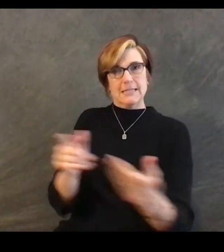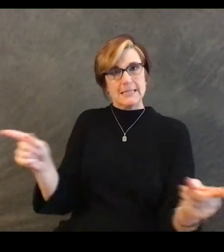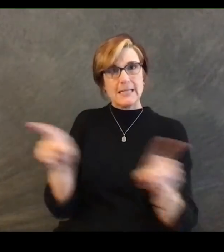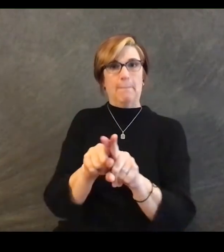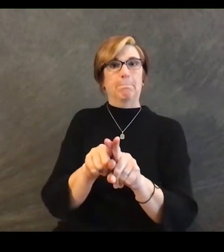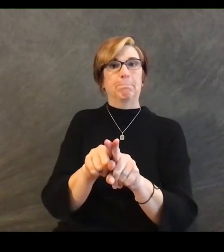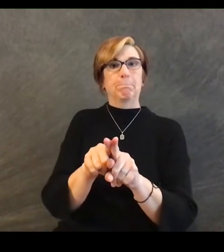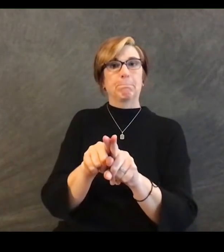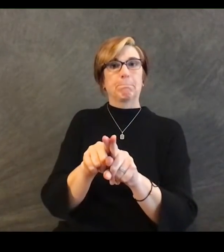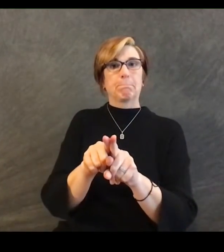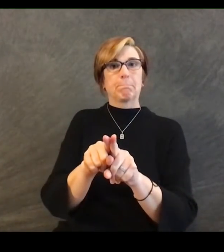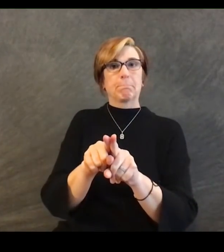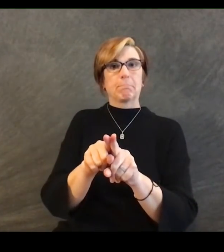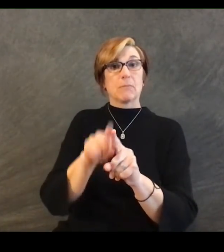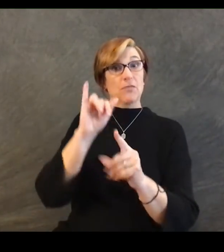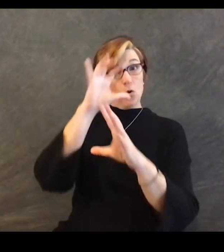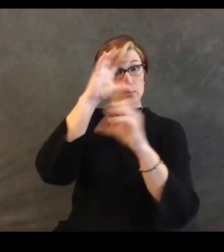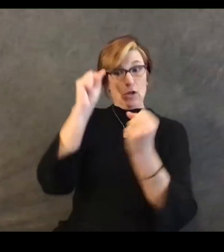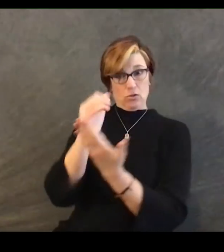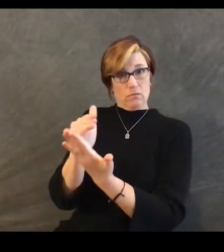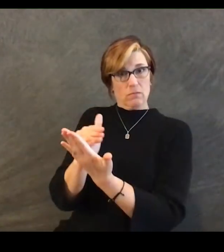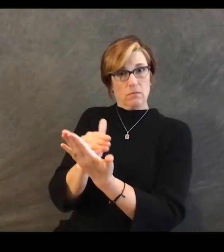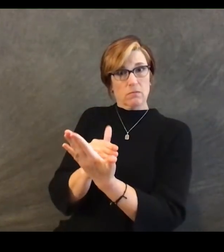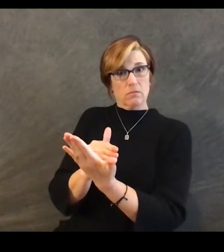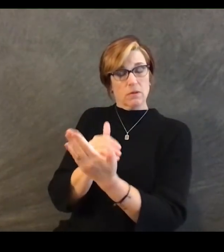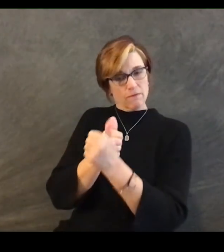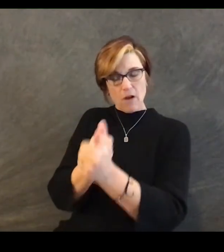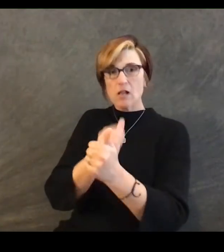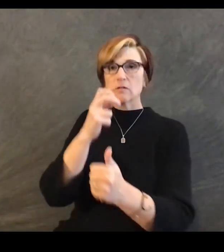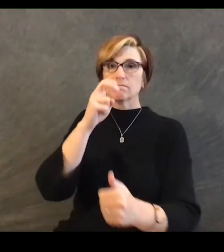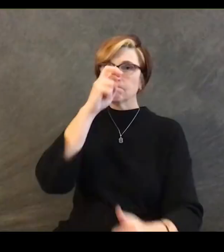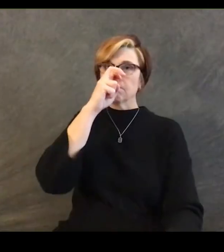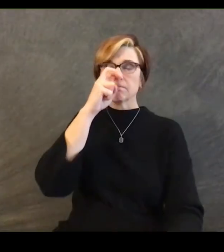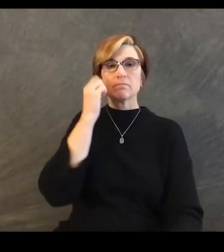the presidential guidelines to a tee I know it's a lot to ask because you've